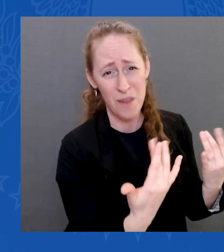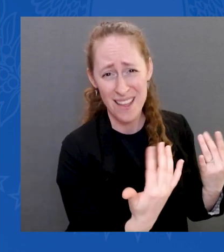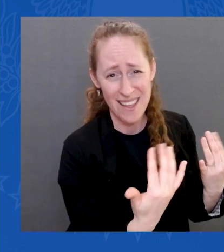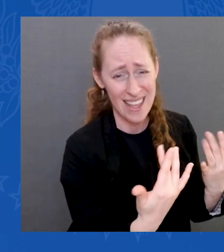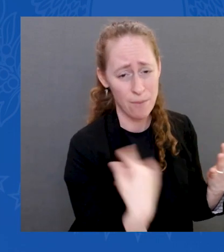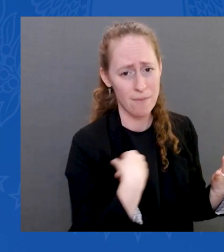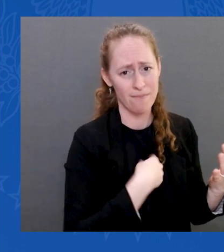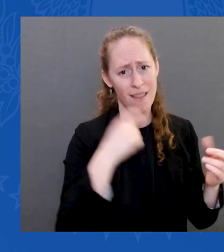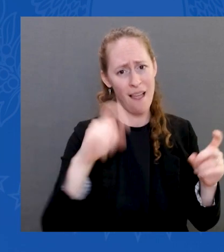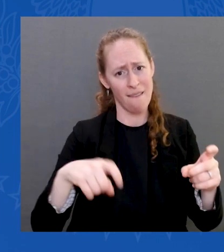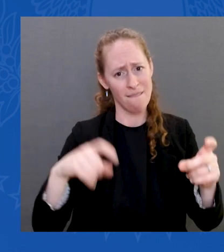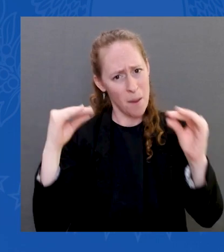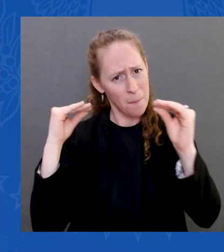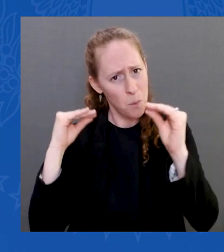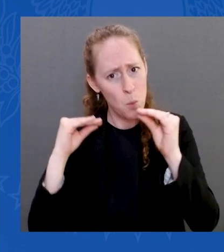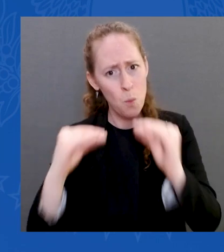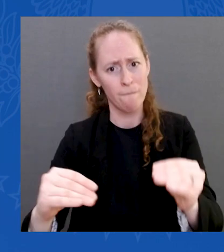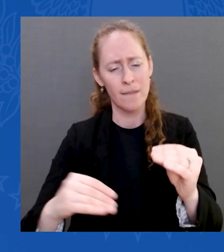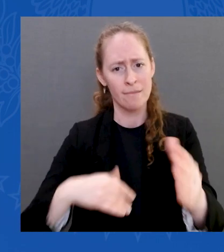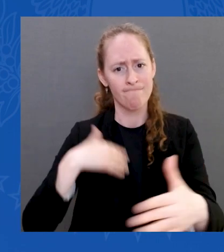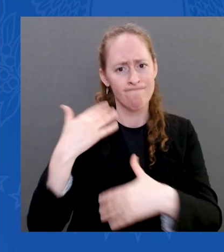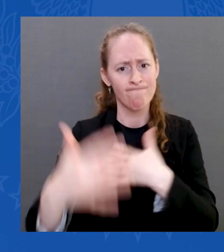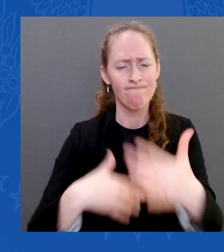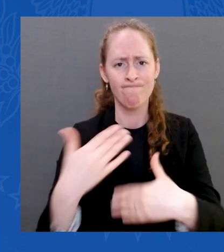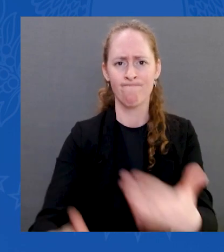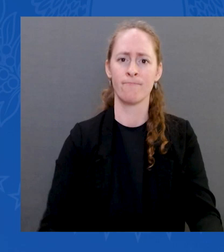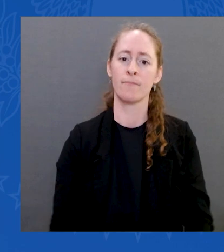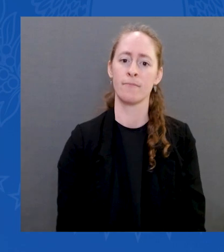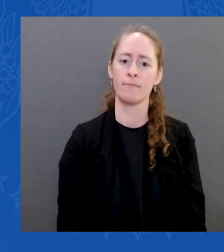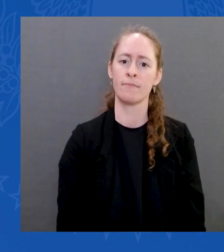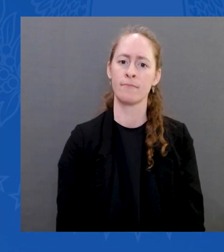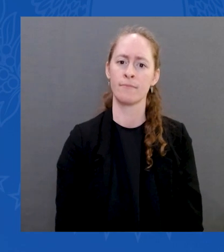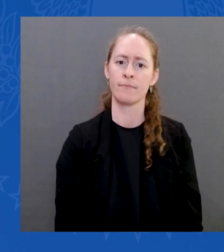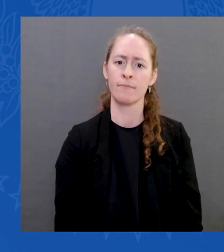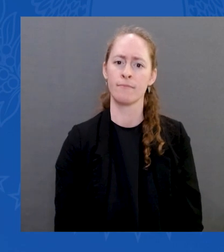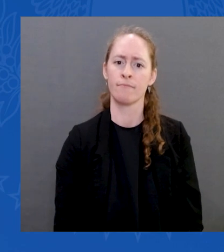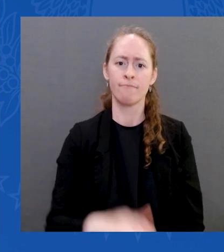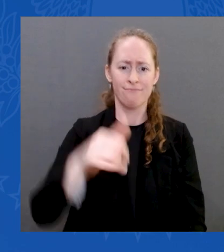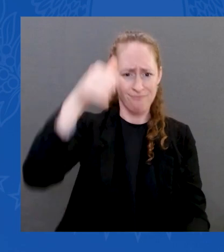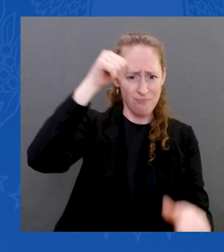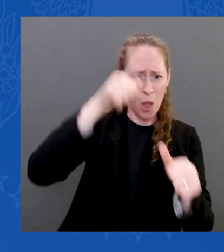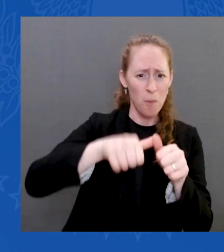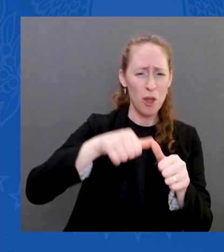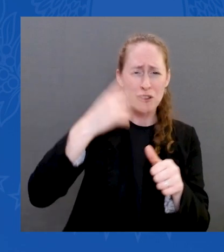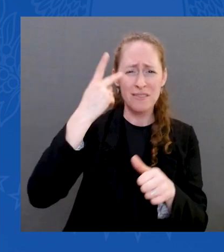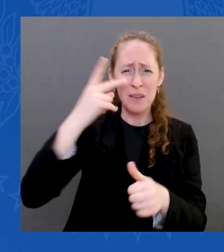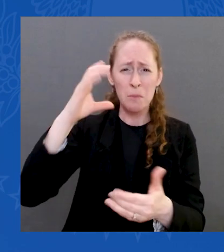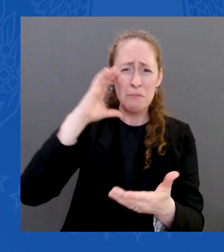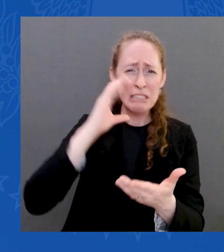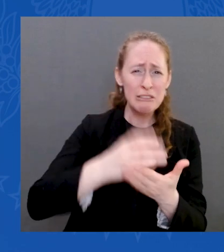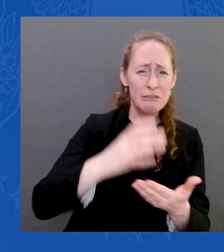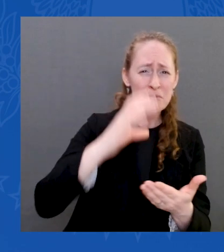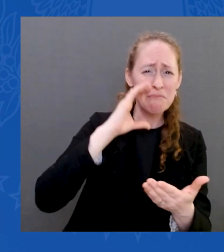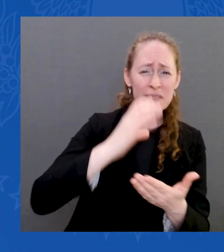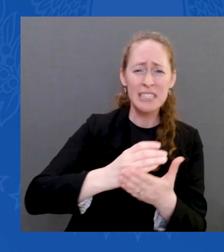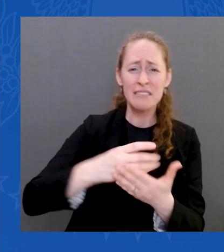sitting in their cars with their mother or dad or older brother or sister in a McDonald's parking lot because that's the only way they could get